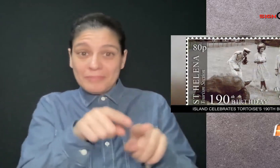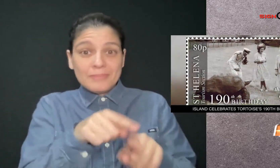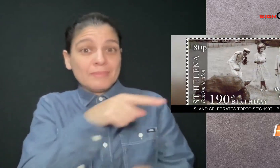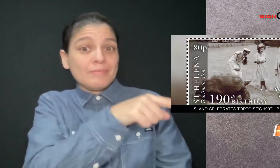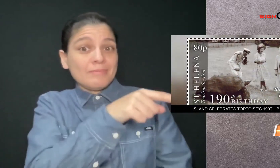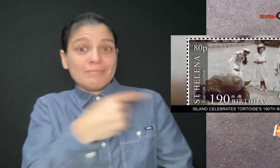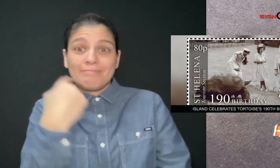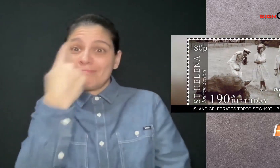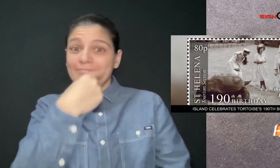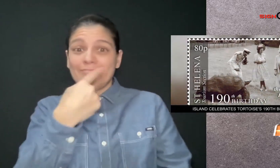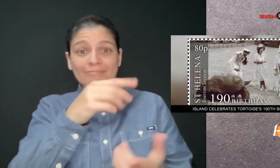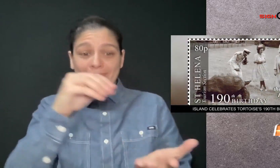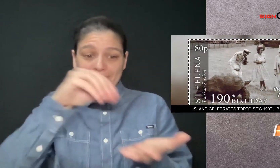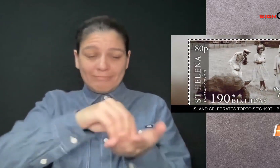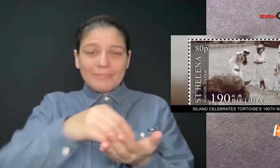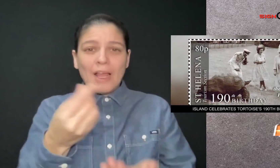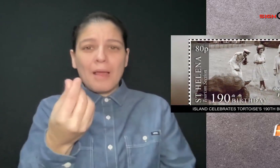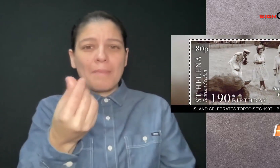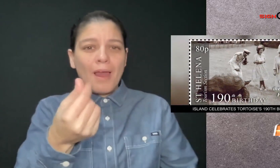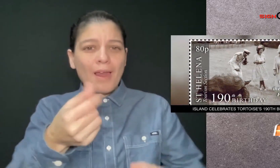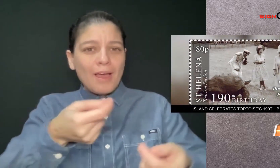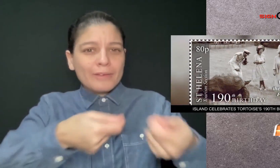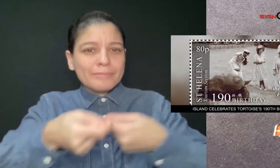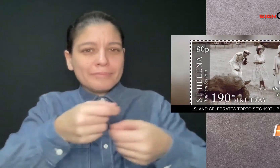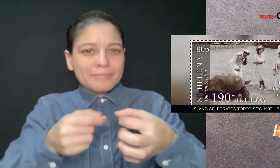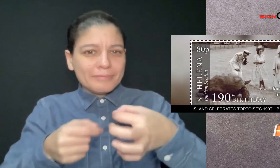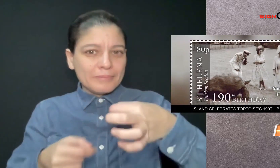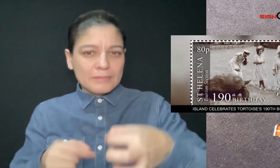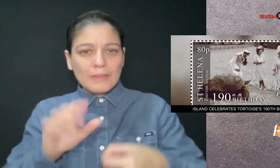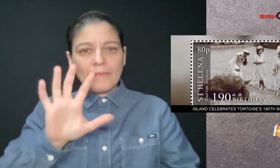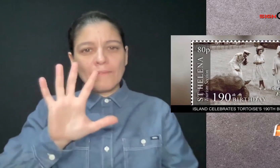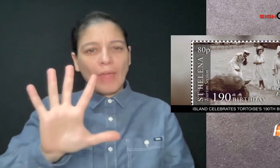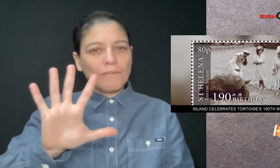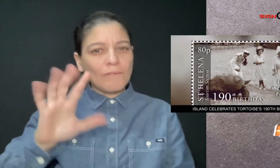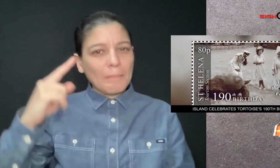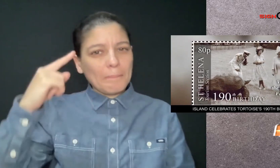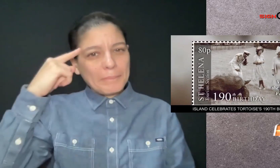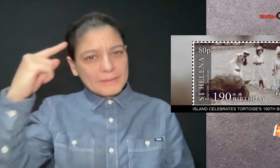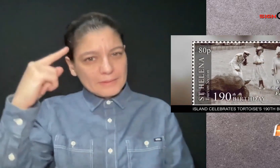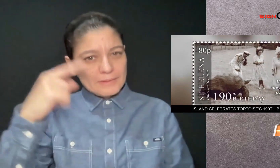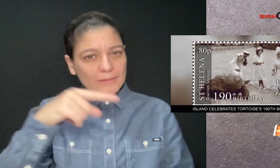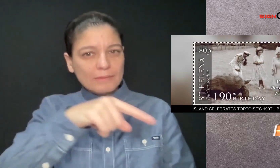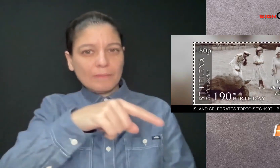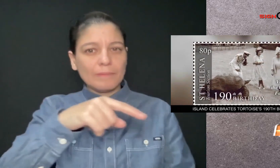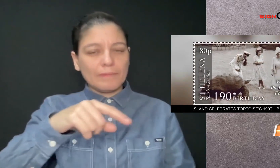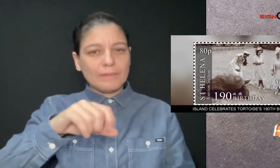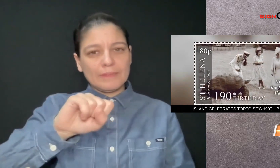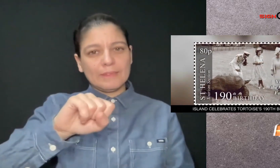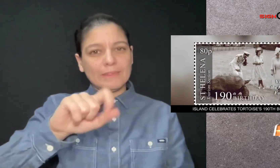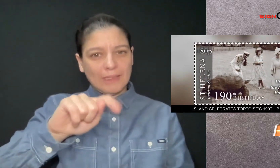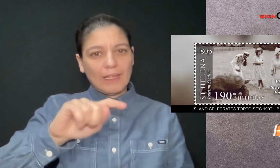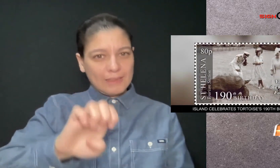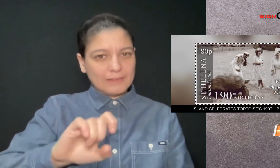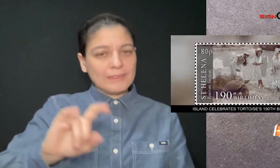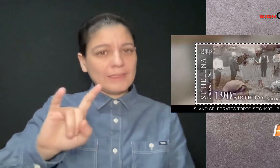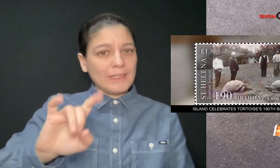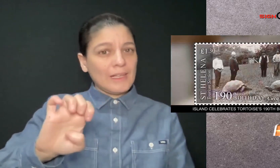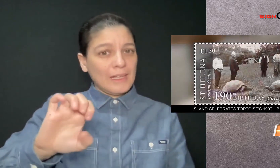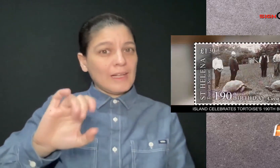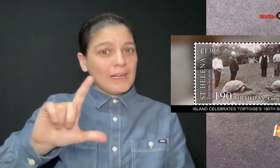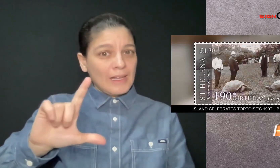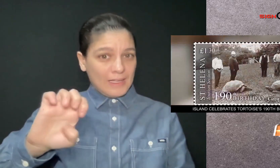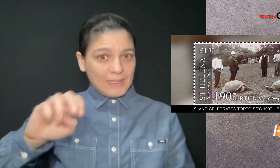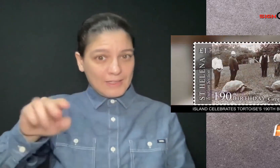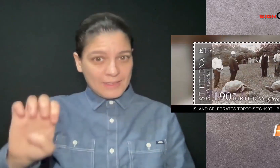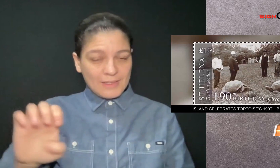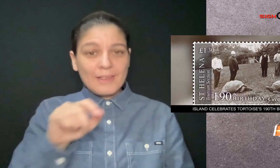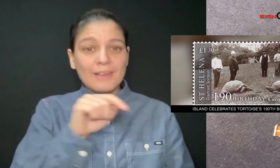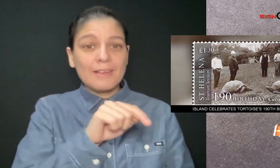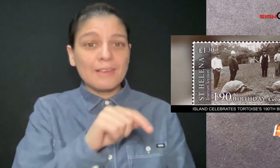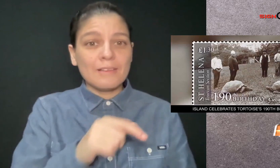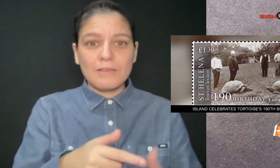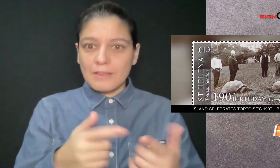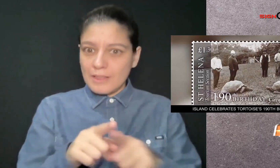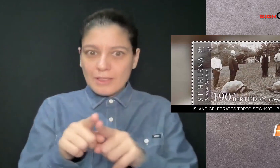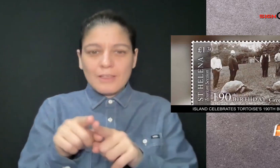Jonathan is also the face of St. Helena's five pence coin according to Guinness world